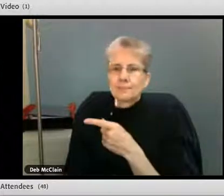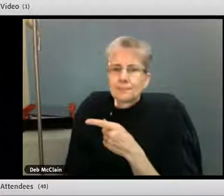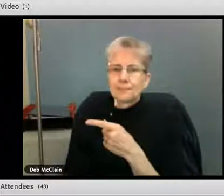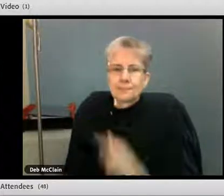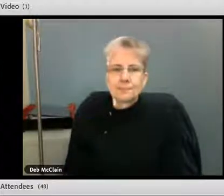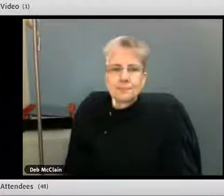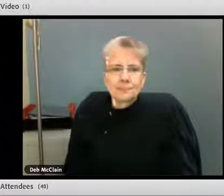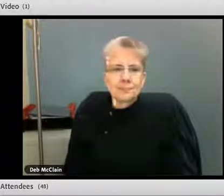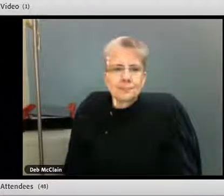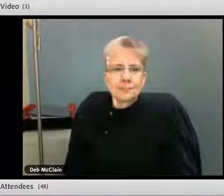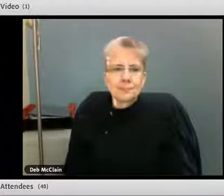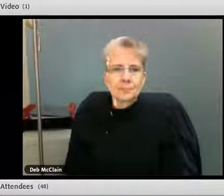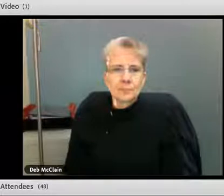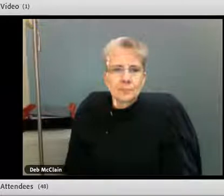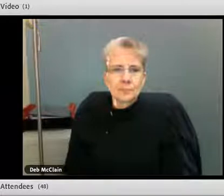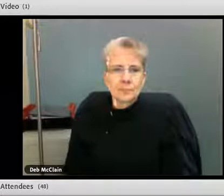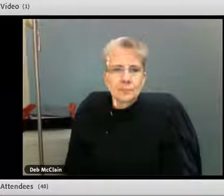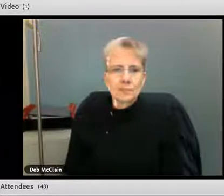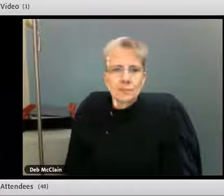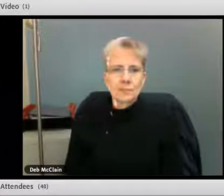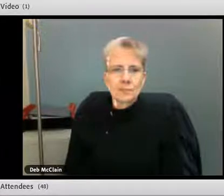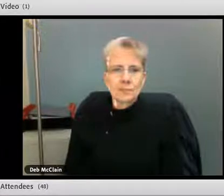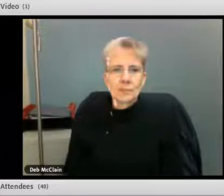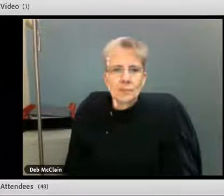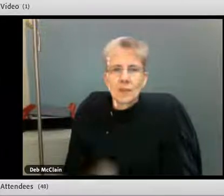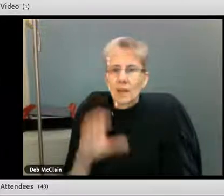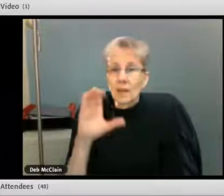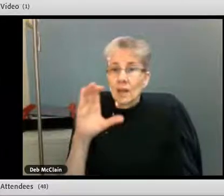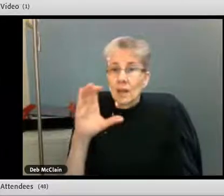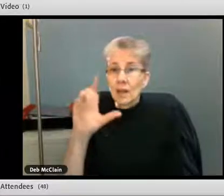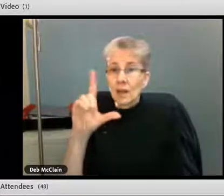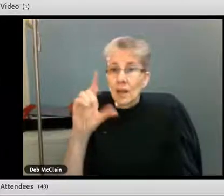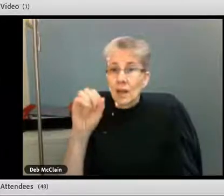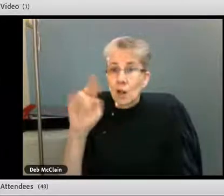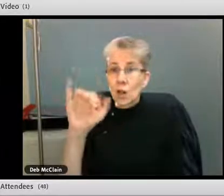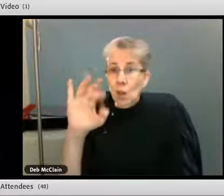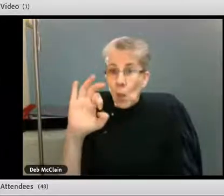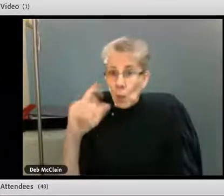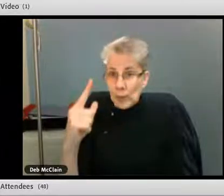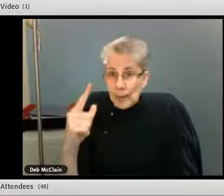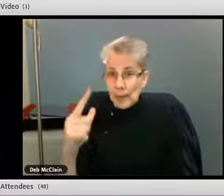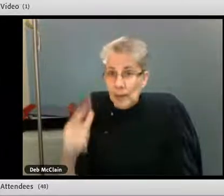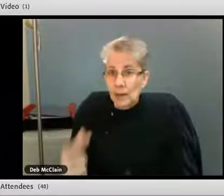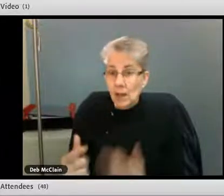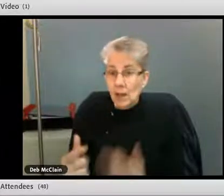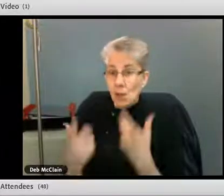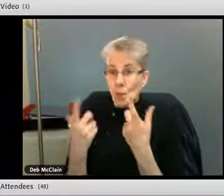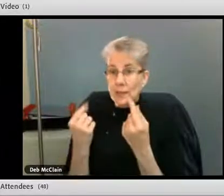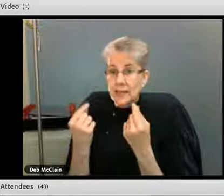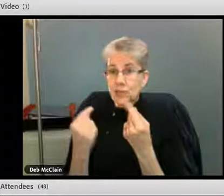Cloning, what cloning does, and this is in Gimp and in Photoshop. If you take a little snap of a picture,